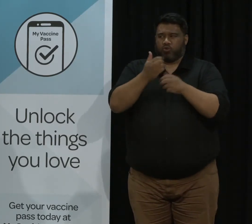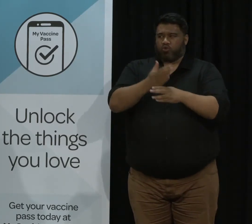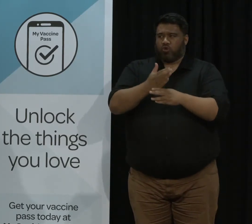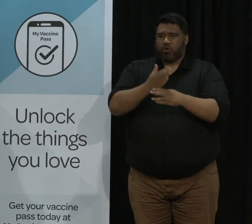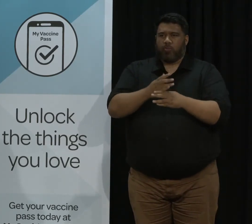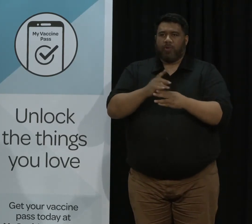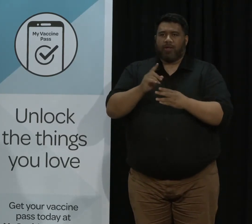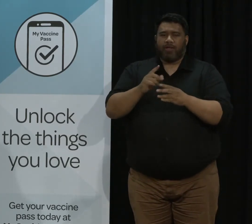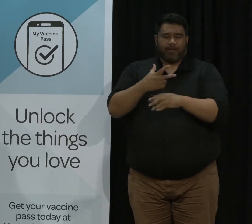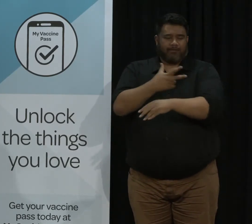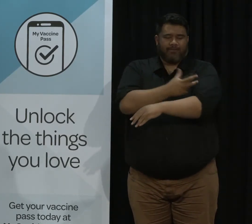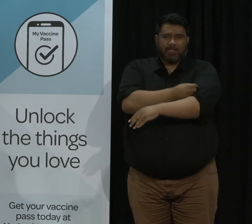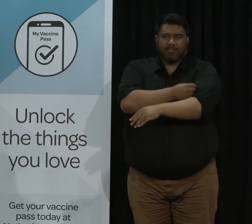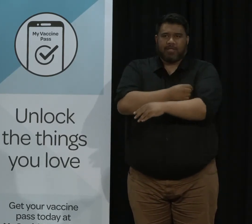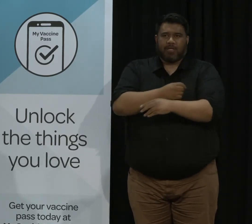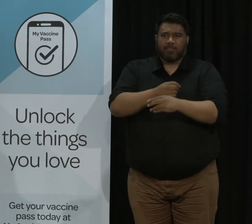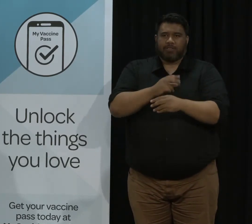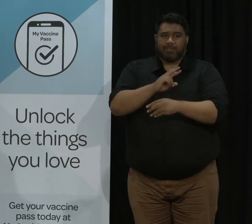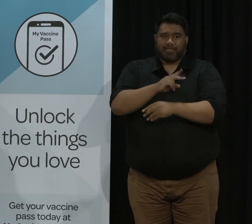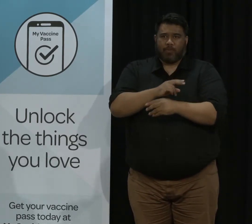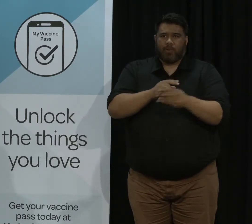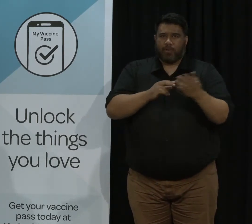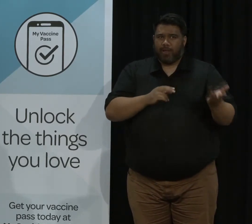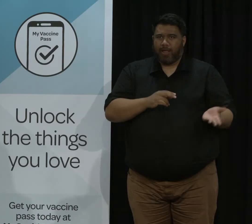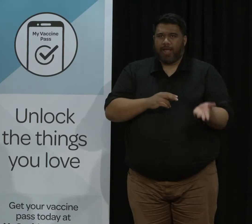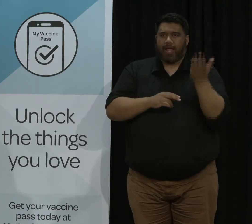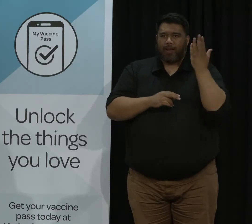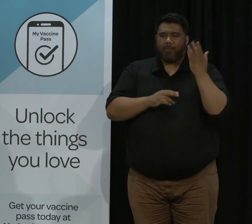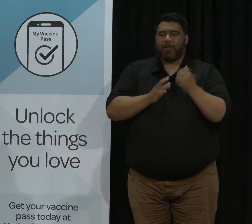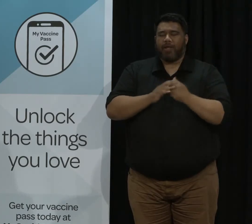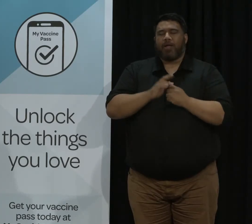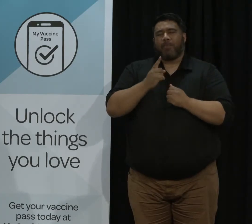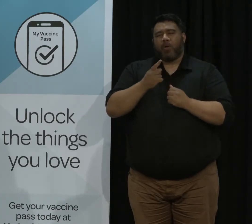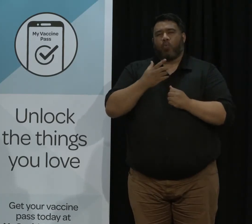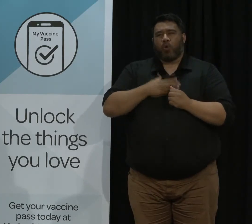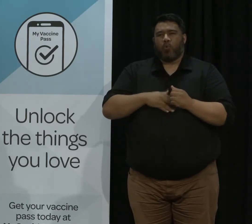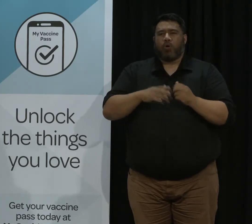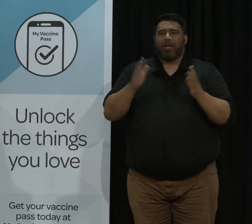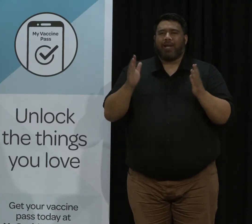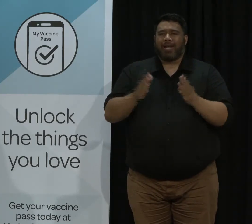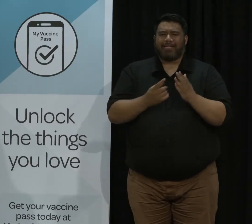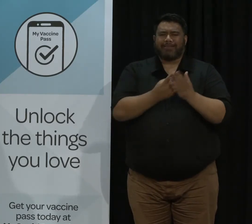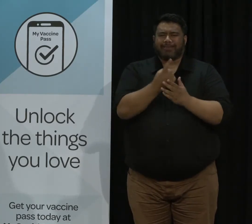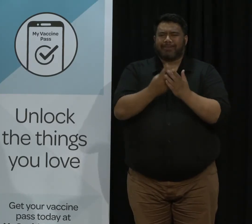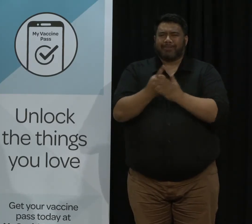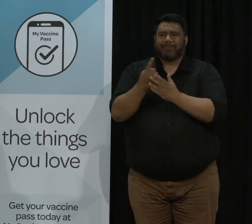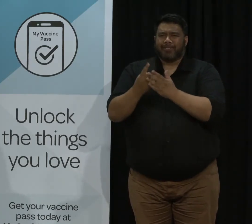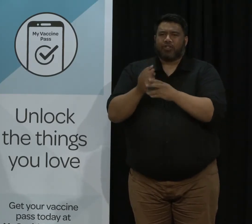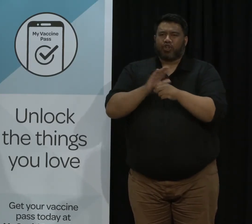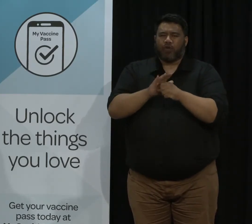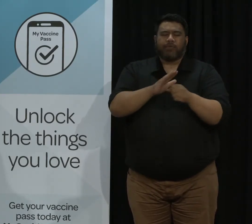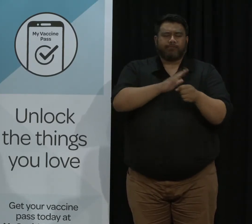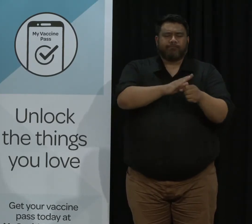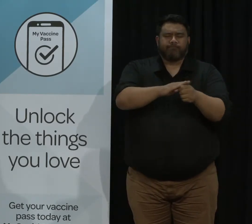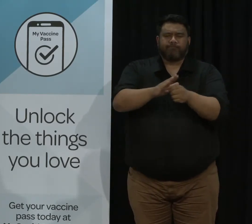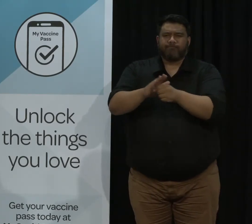solid rates of vaccination in Auckland, they have done an